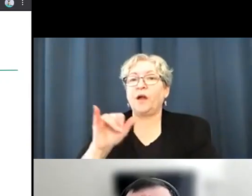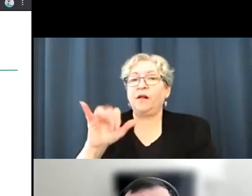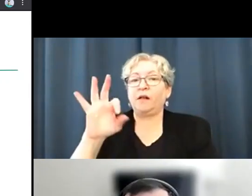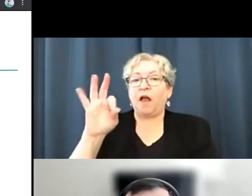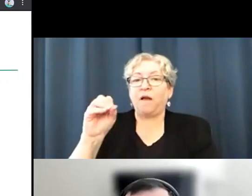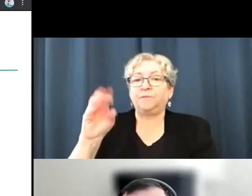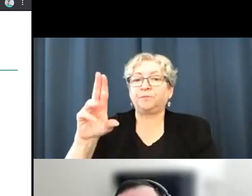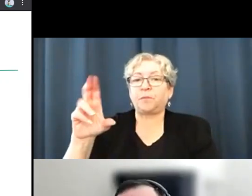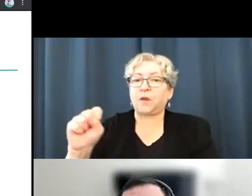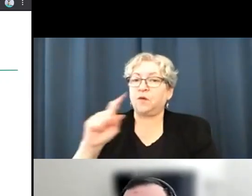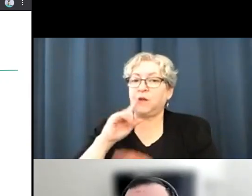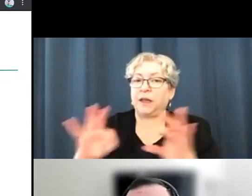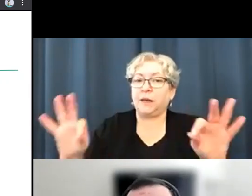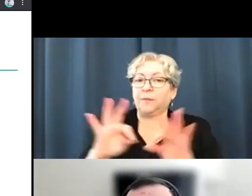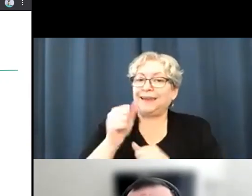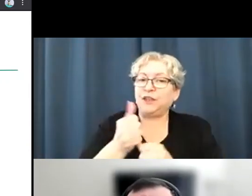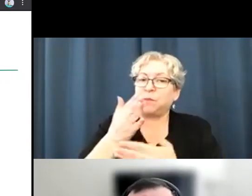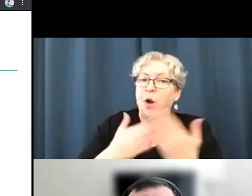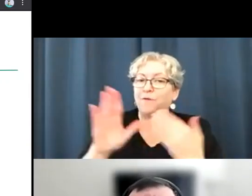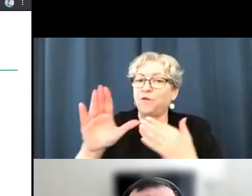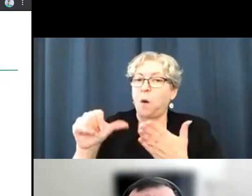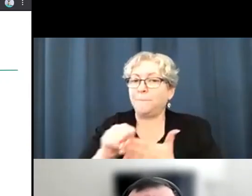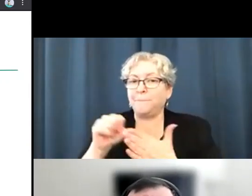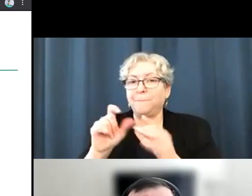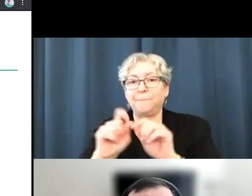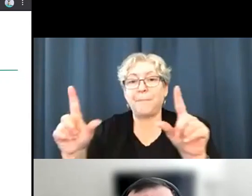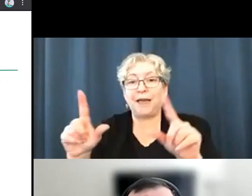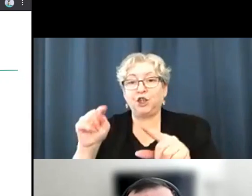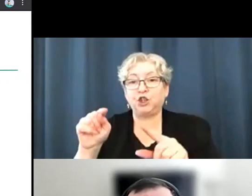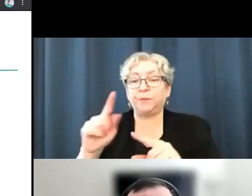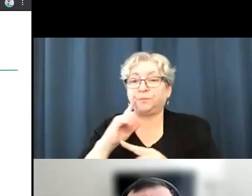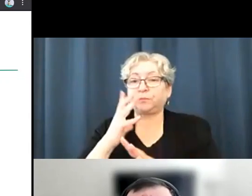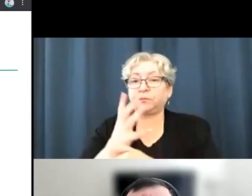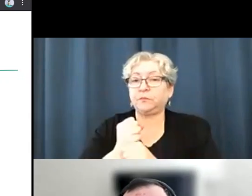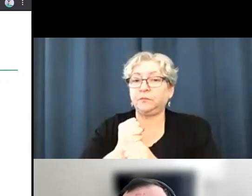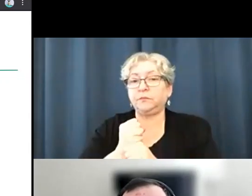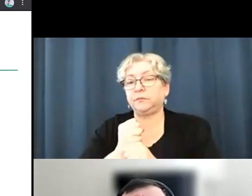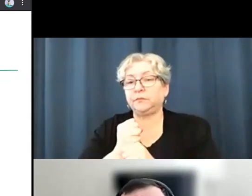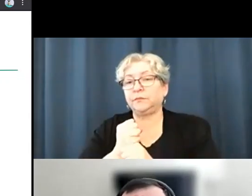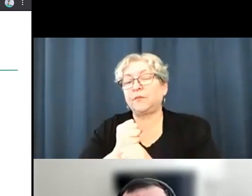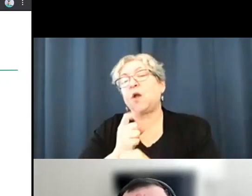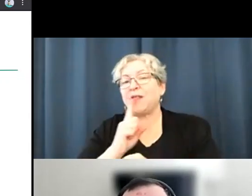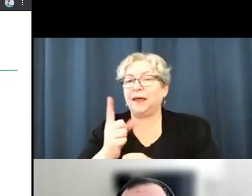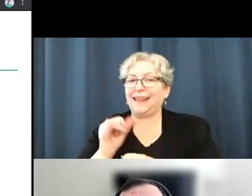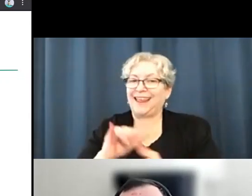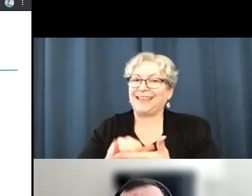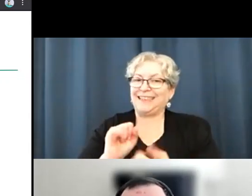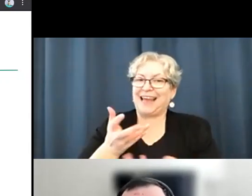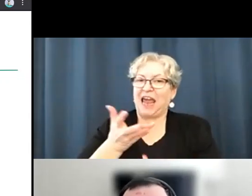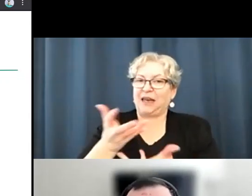Every element on your page that receives or that is interactive can receive keyboard focus.